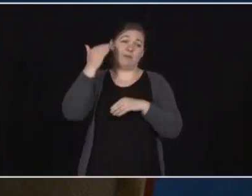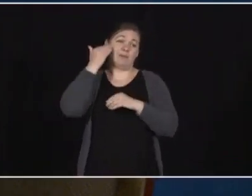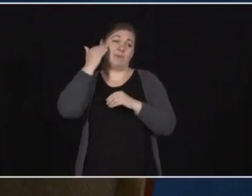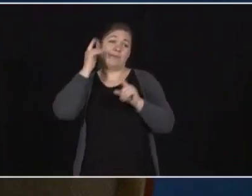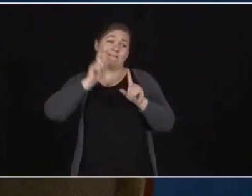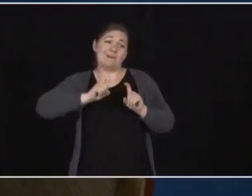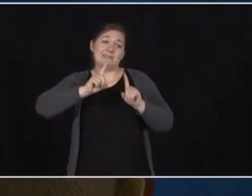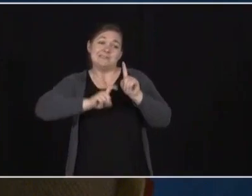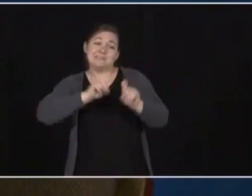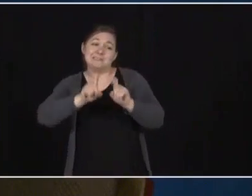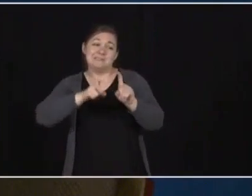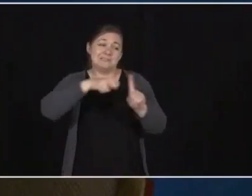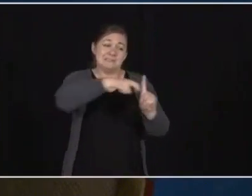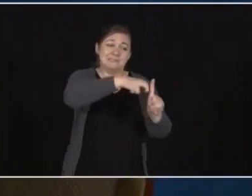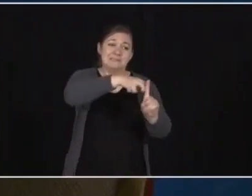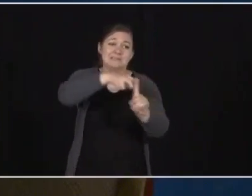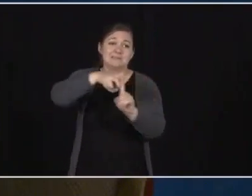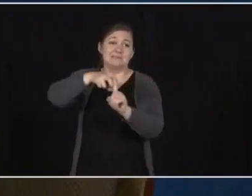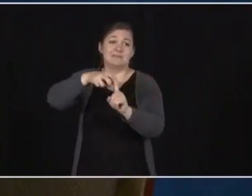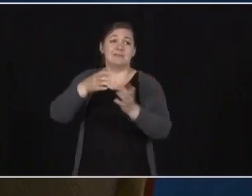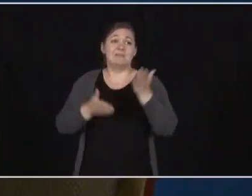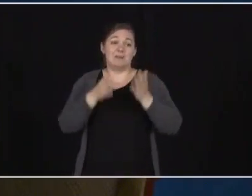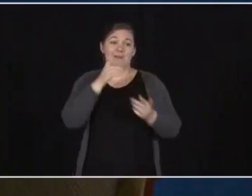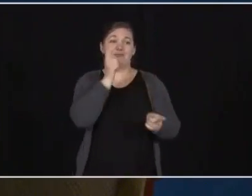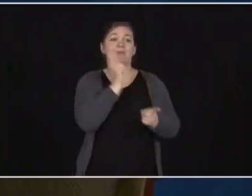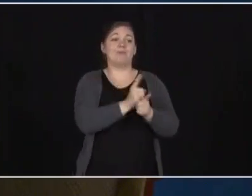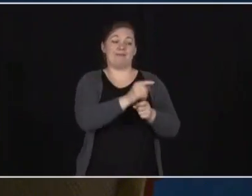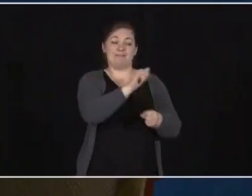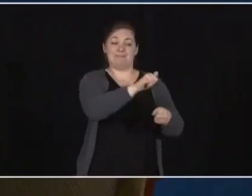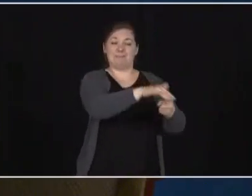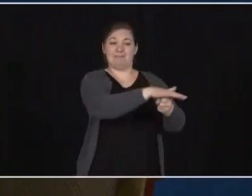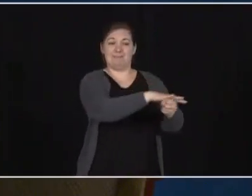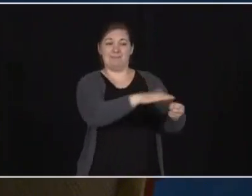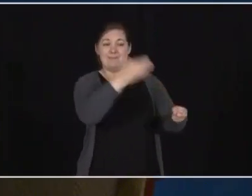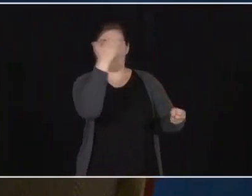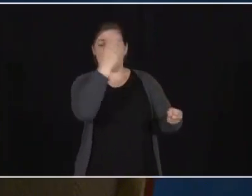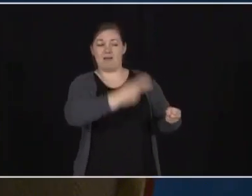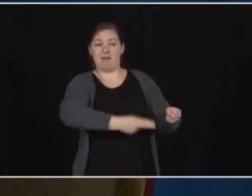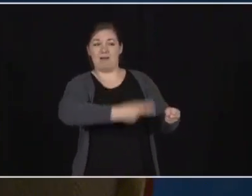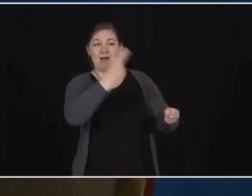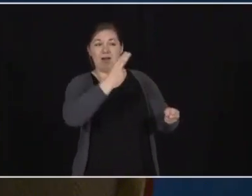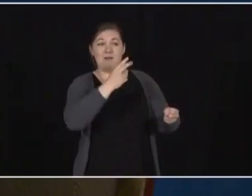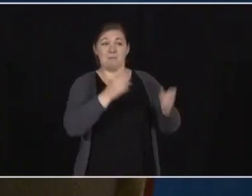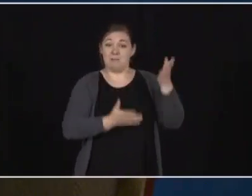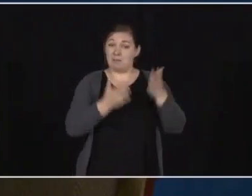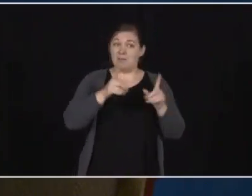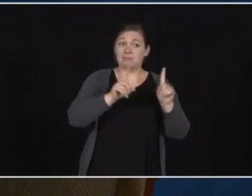kinds of different testing. Then fine if that is confirming that area. Perhaps we will find something we did not know